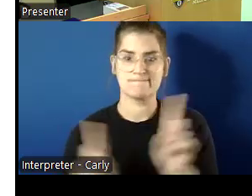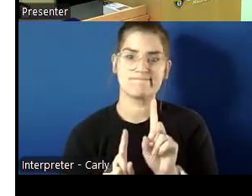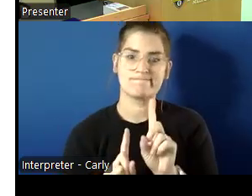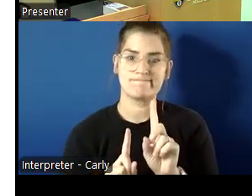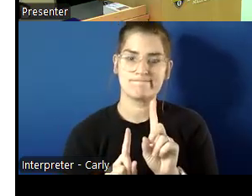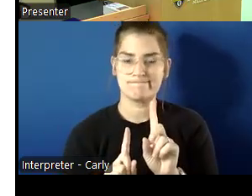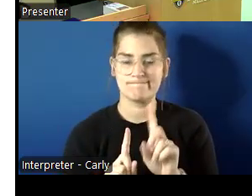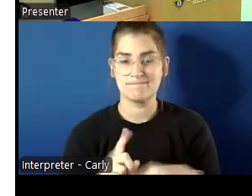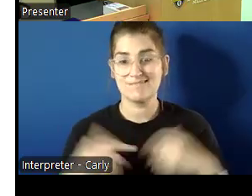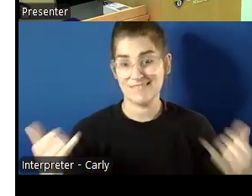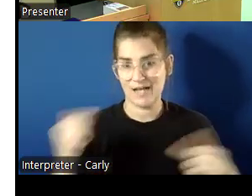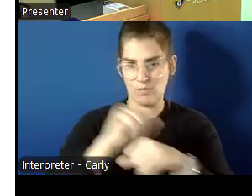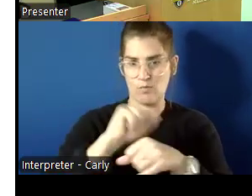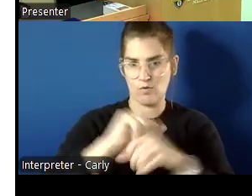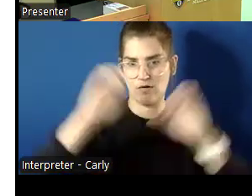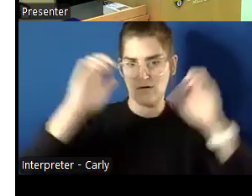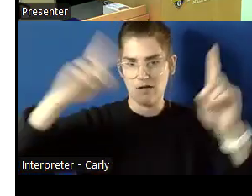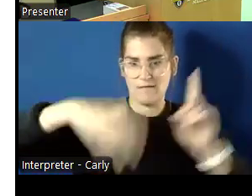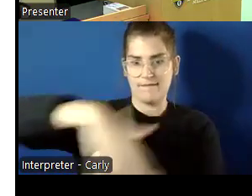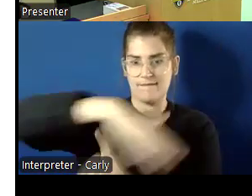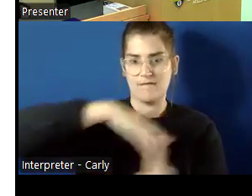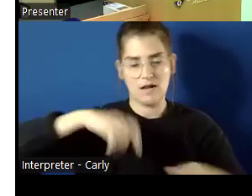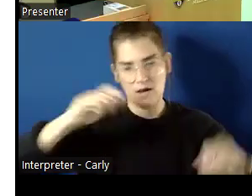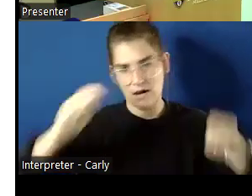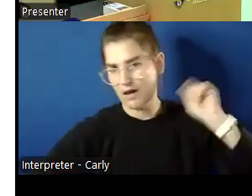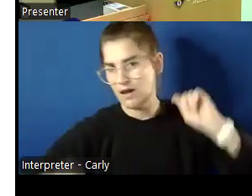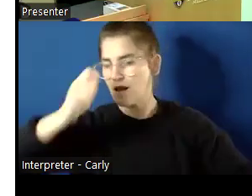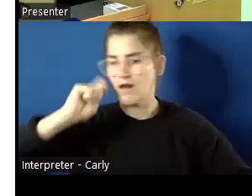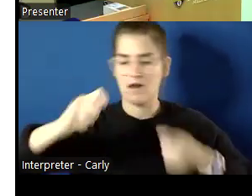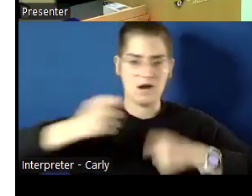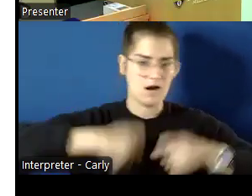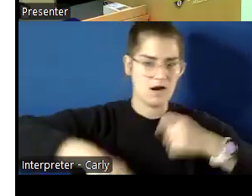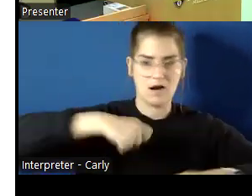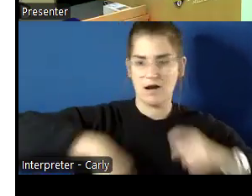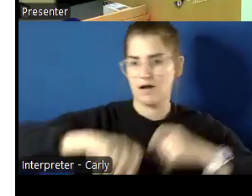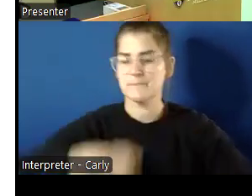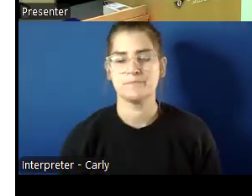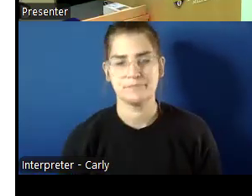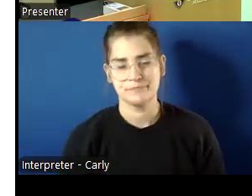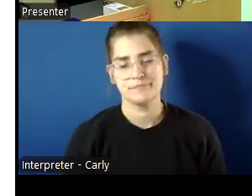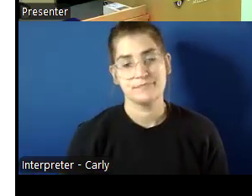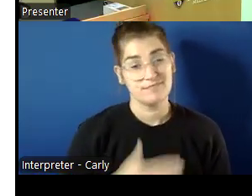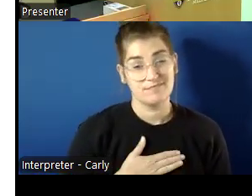works in an educational environment where there's constant change. And I asked those questions like,